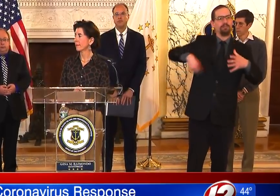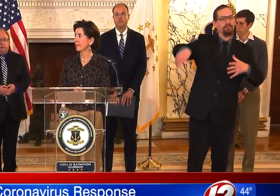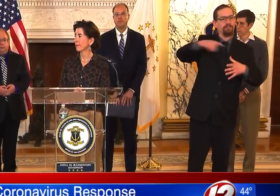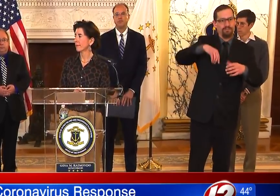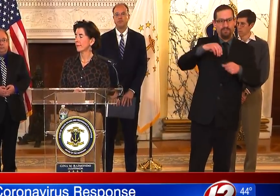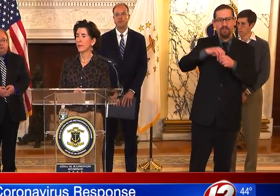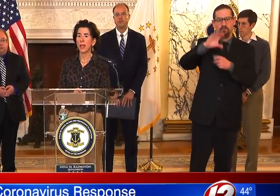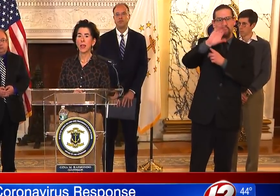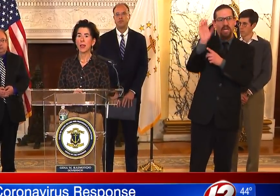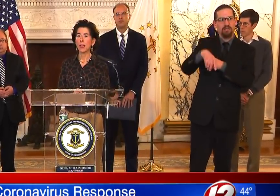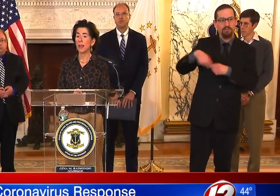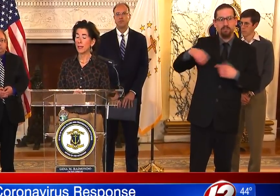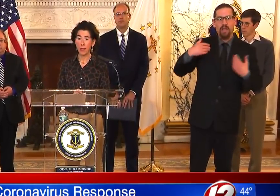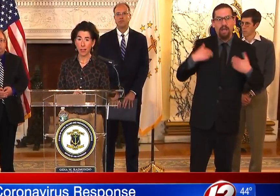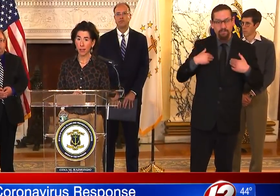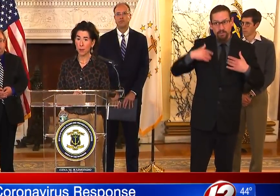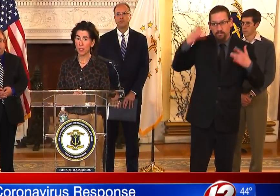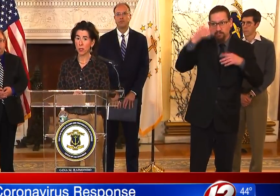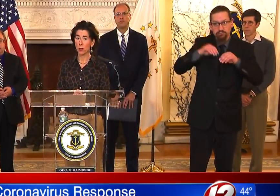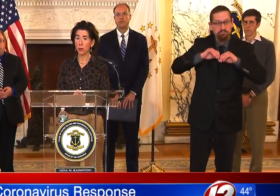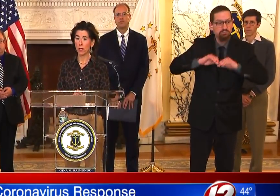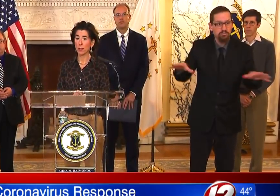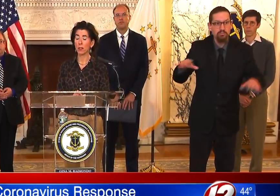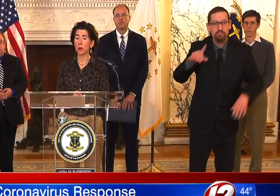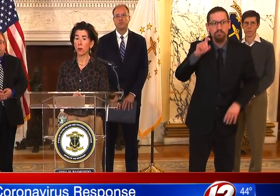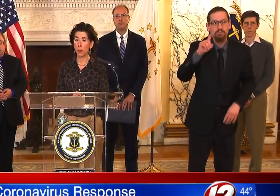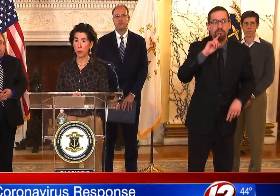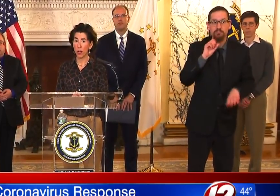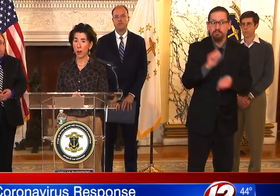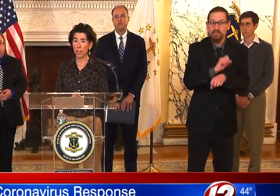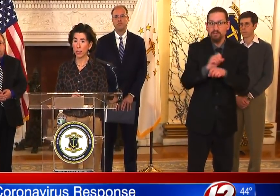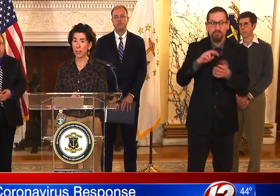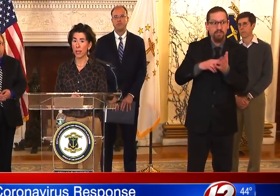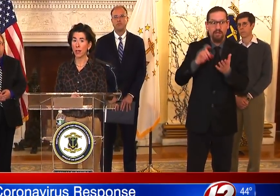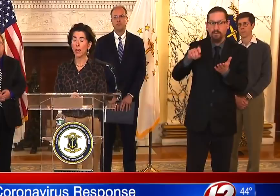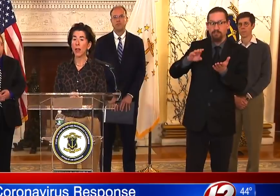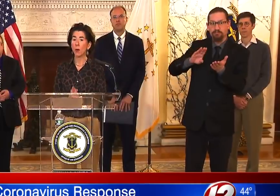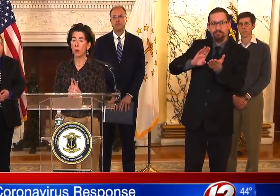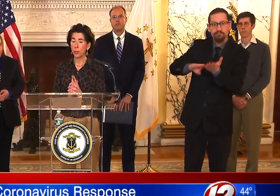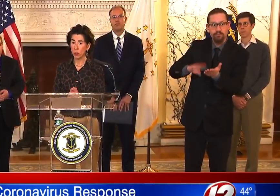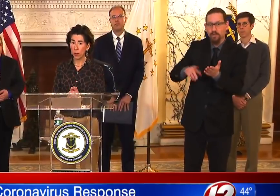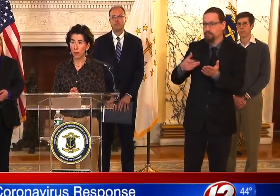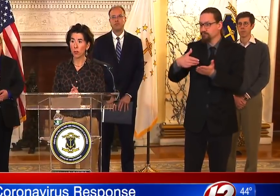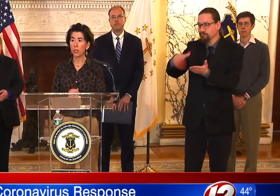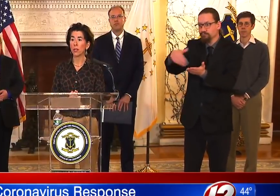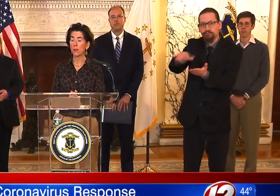THERE IS A CONFIRMED CASE AT ICI, HAS LED YOU TO REPRIORITIZE EARLY RELEASE FOR SOME INMATES?